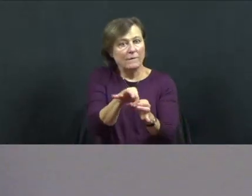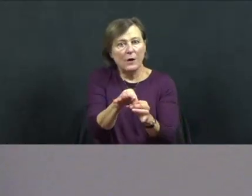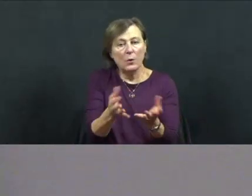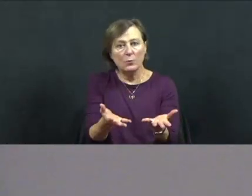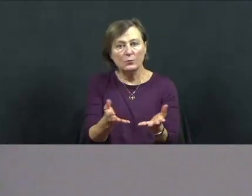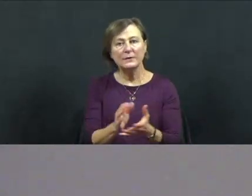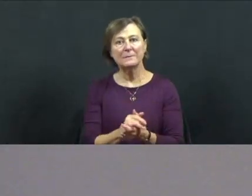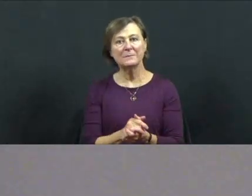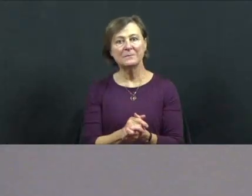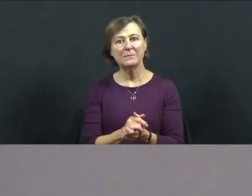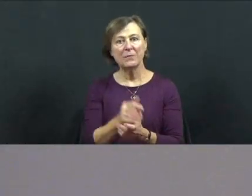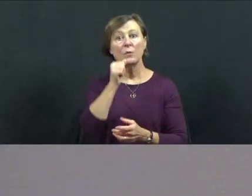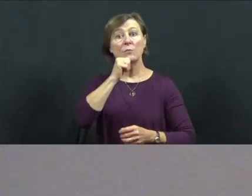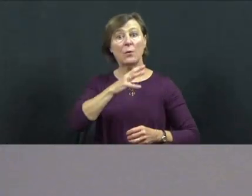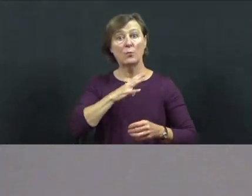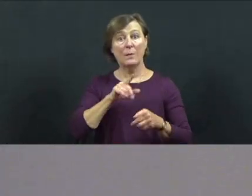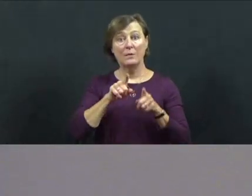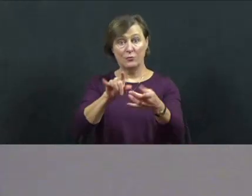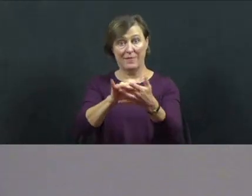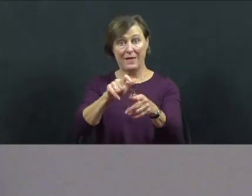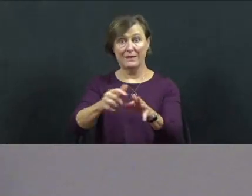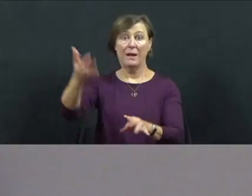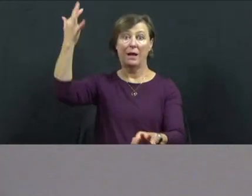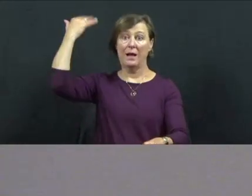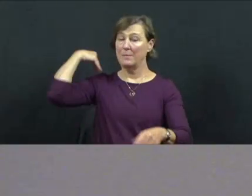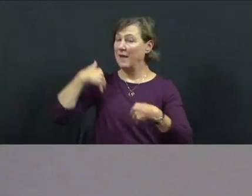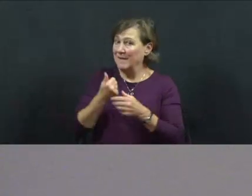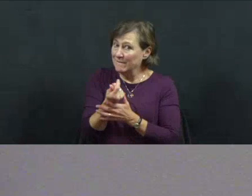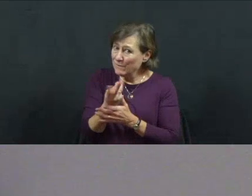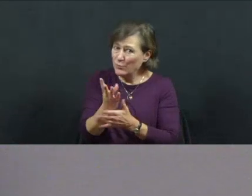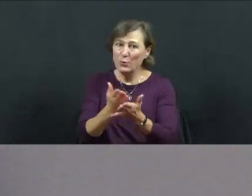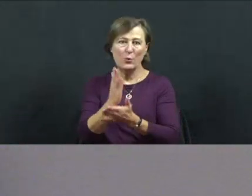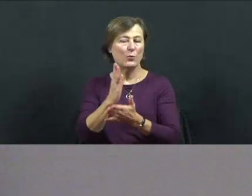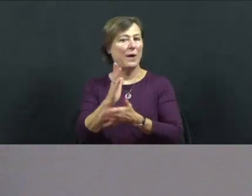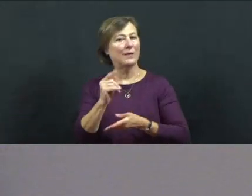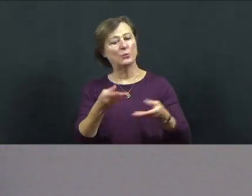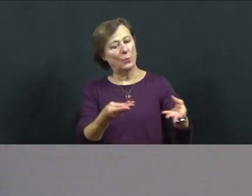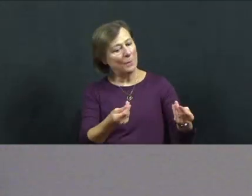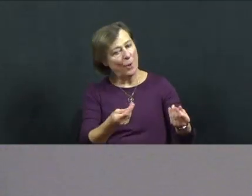Women of the day had few rights to property, to earn wages,